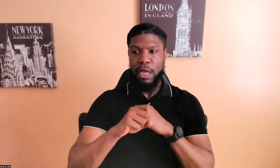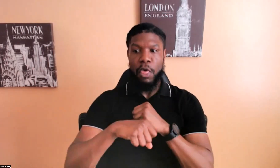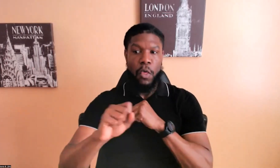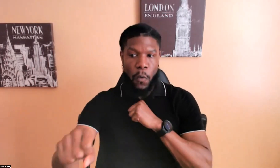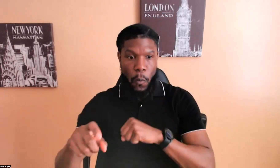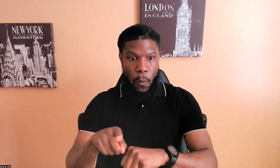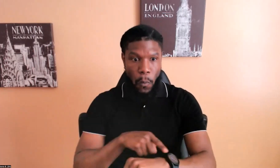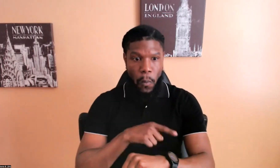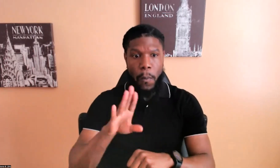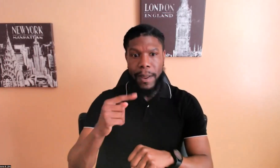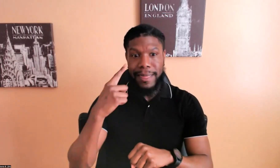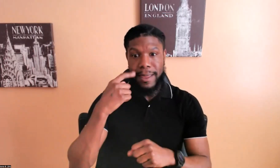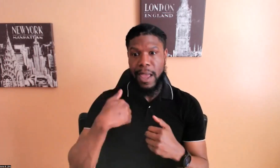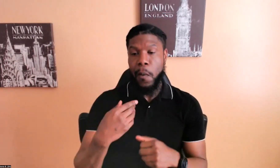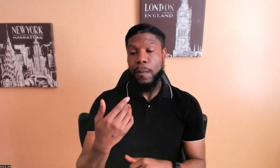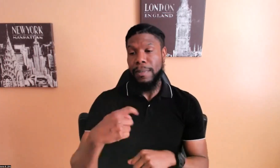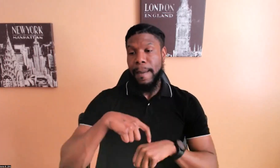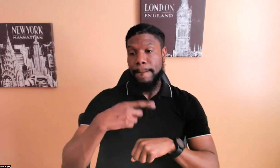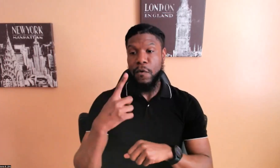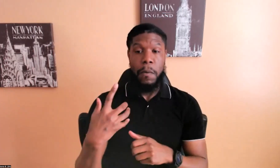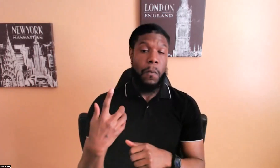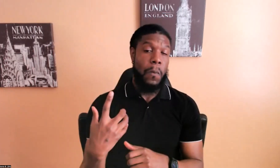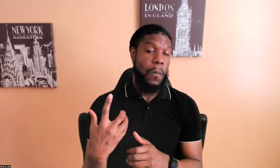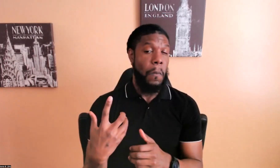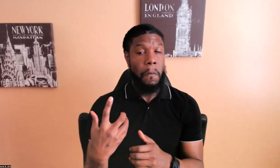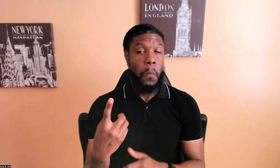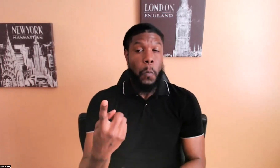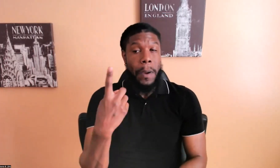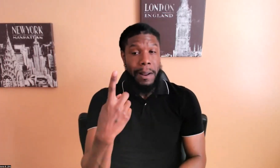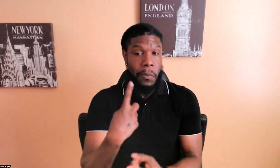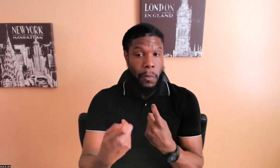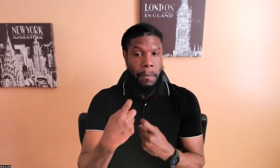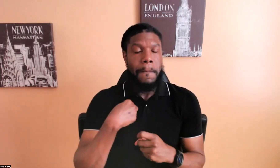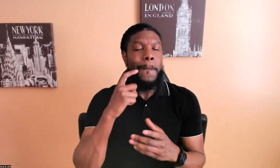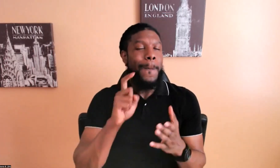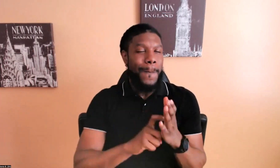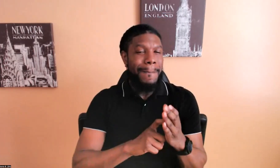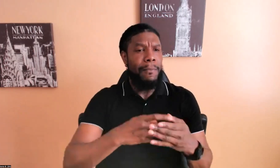have time for one question. And I see that conversation is already starting in the chat.